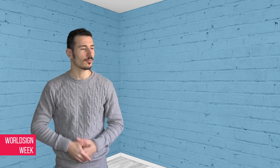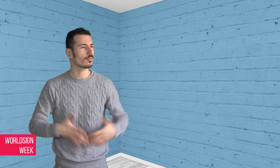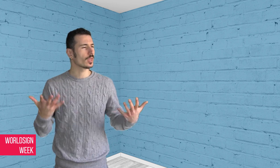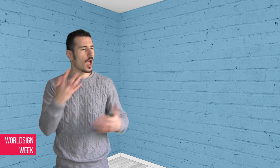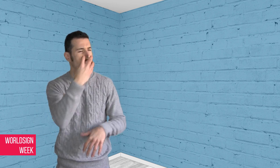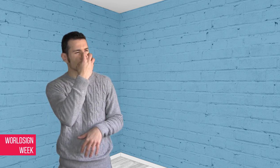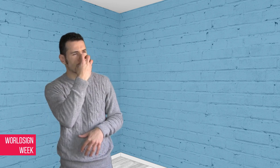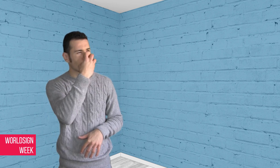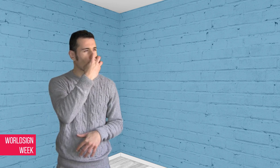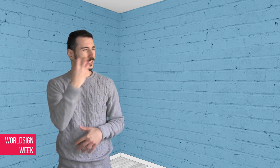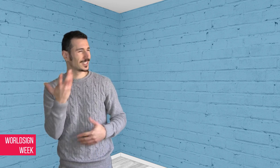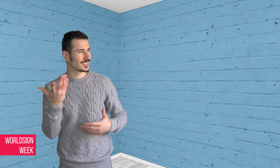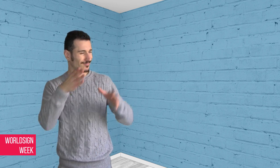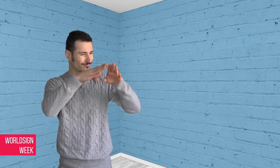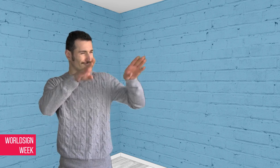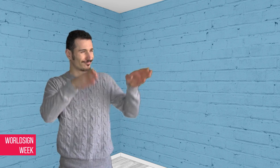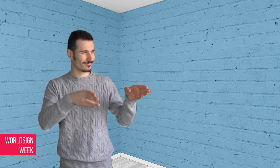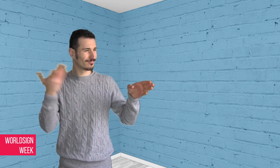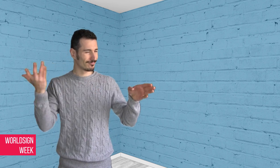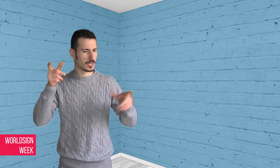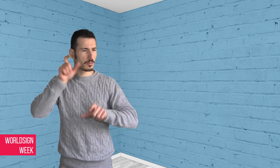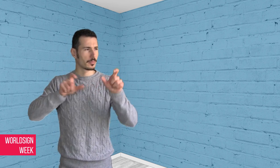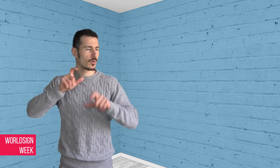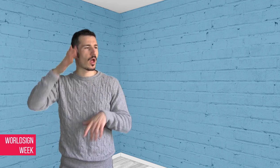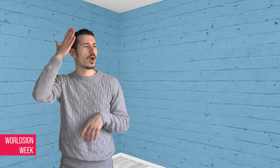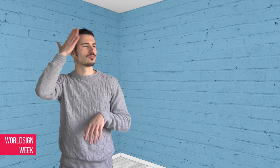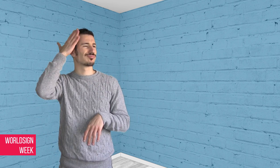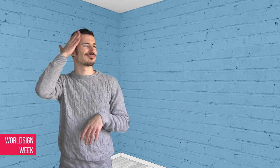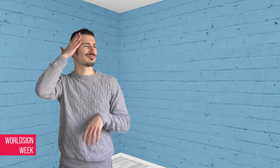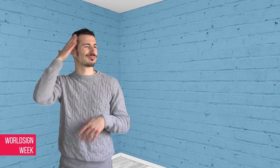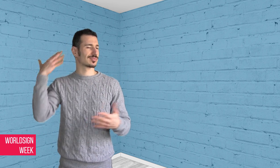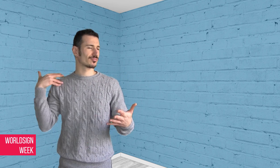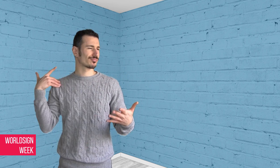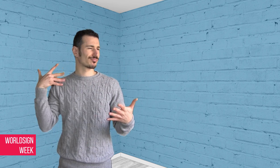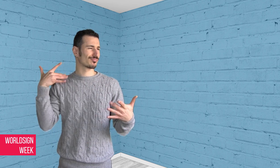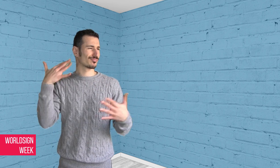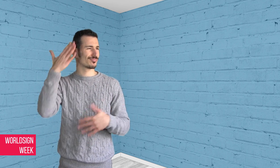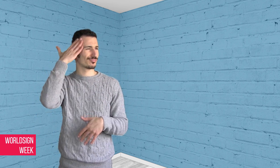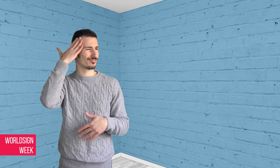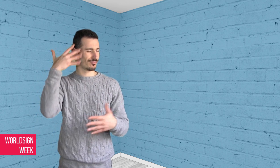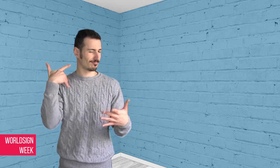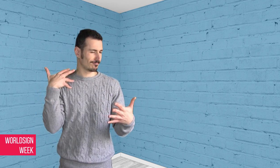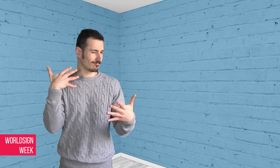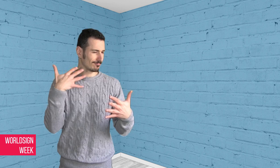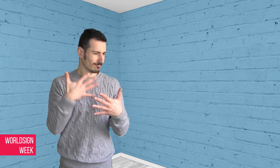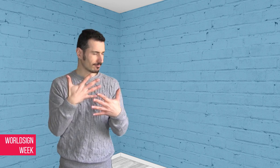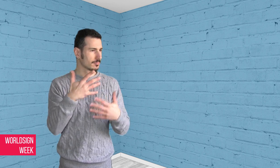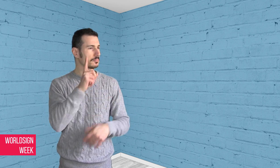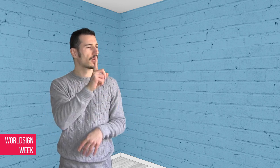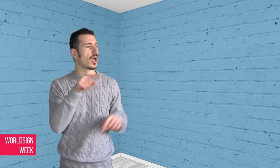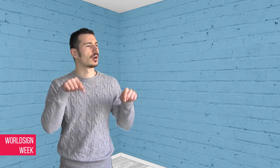The Circus had been well known in past generations but today’s generation’s object